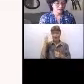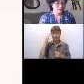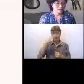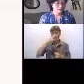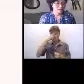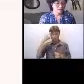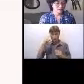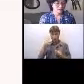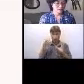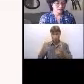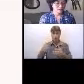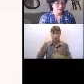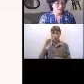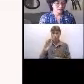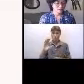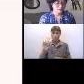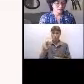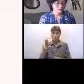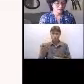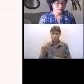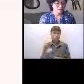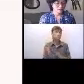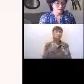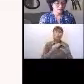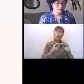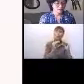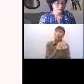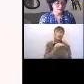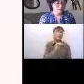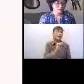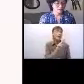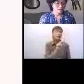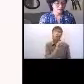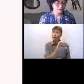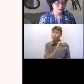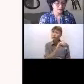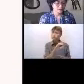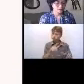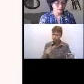have you know been interested or getting a lot of phone calls from folks who are like,